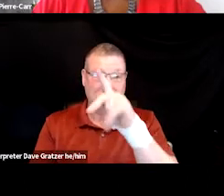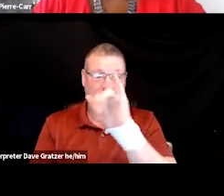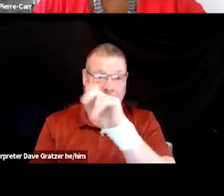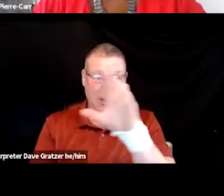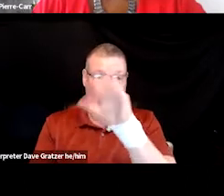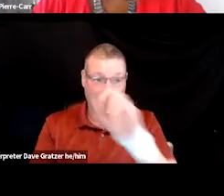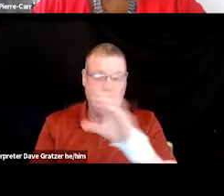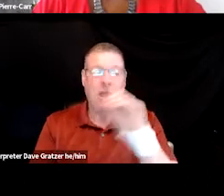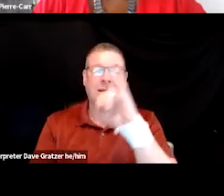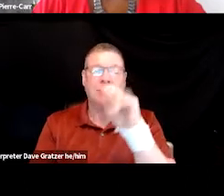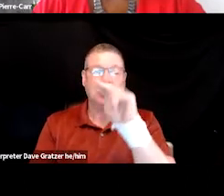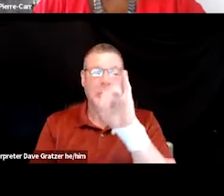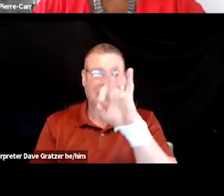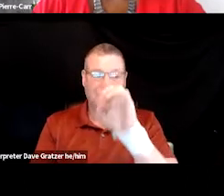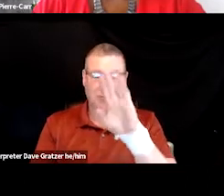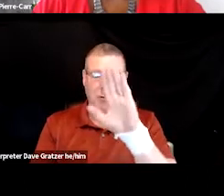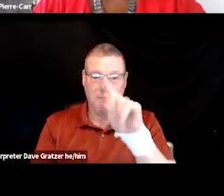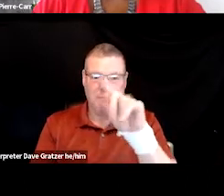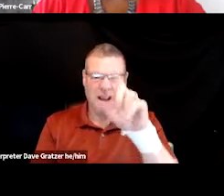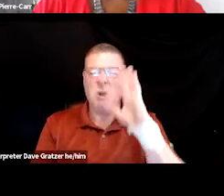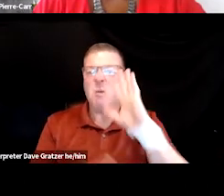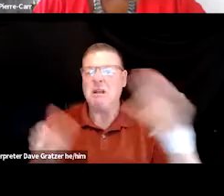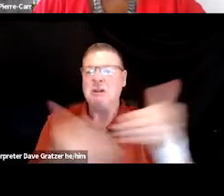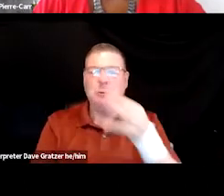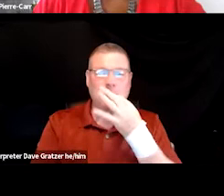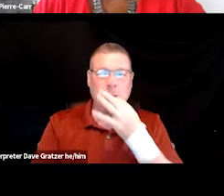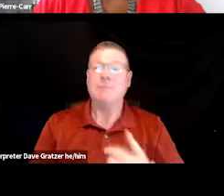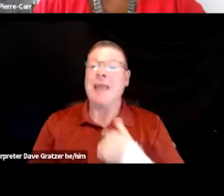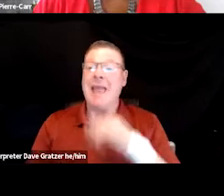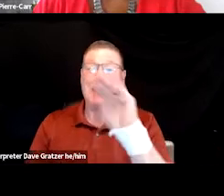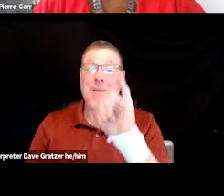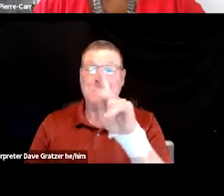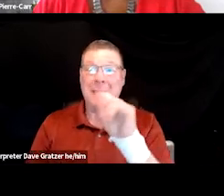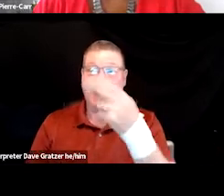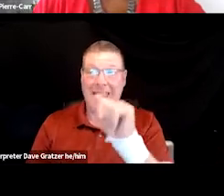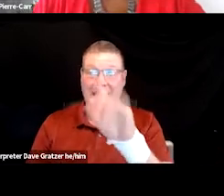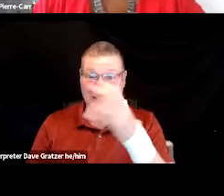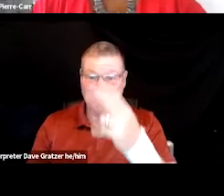I will introduce them shortly. My name is MikeHatch, and I'm a senior project associate